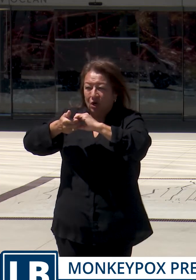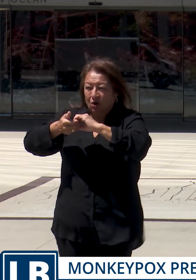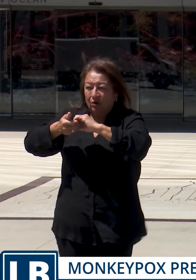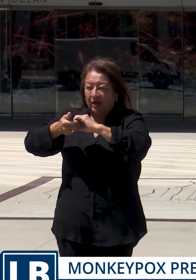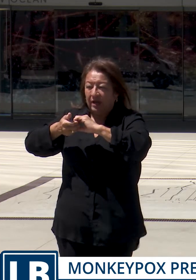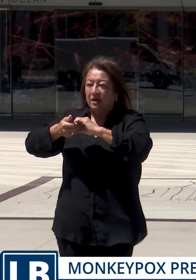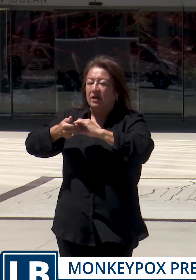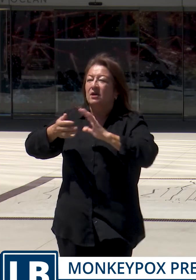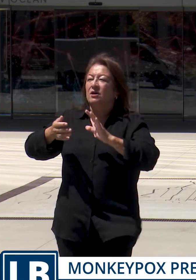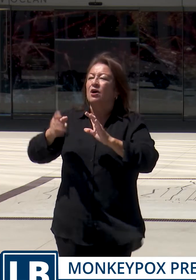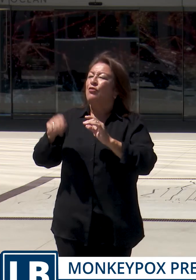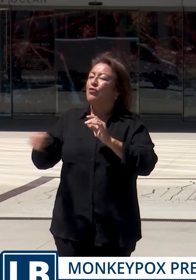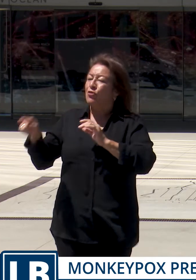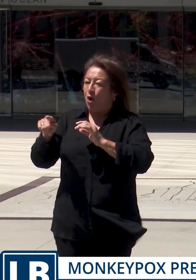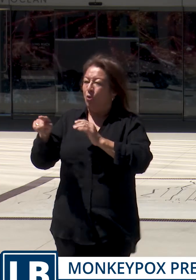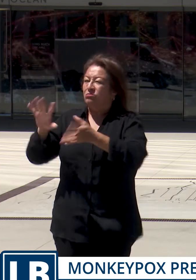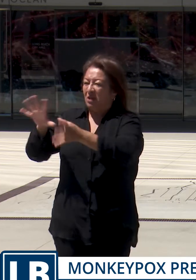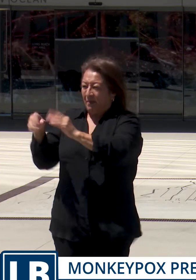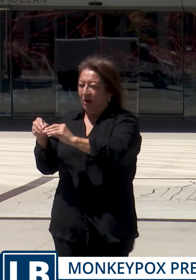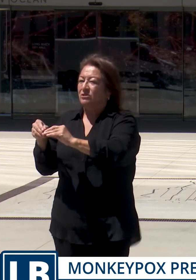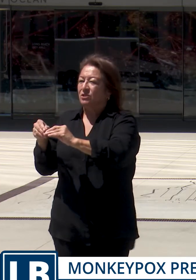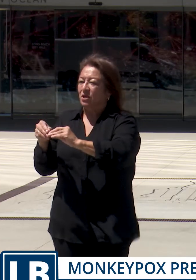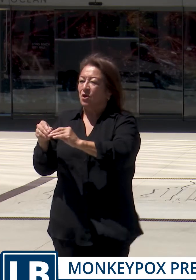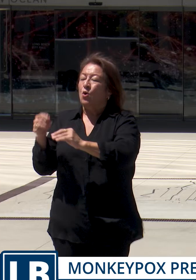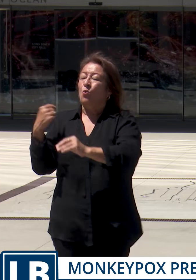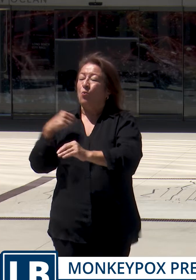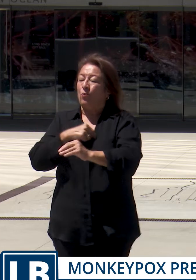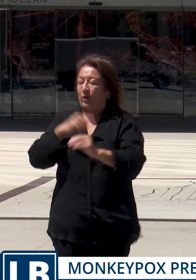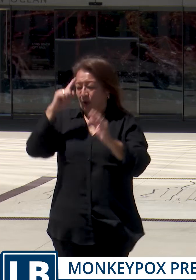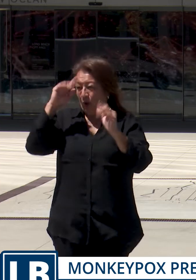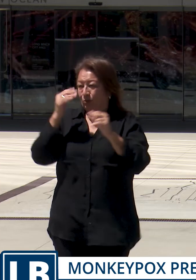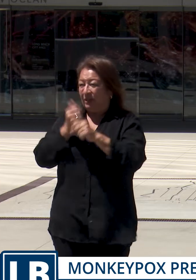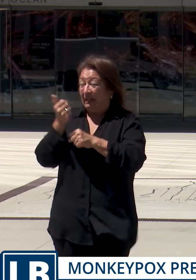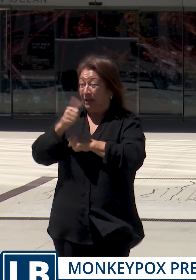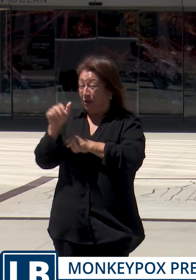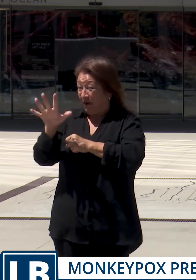those uh doses so we're anticipating that we're going to get another 500 in time for next week